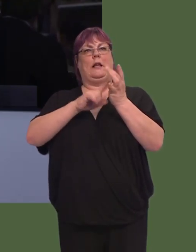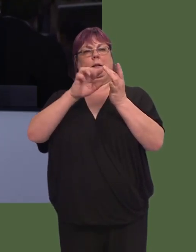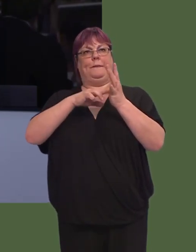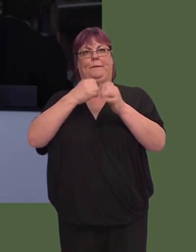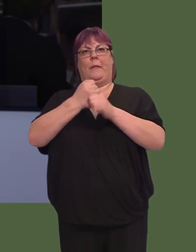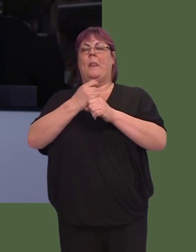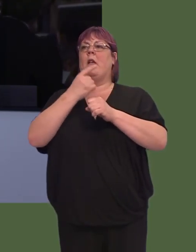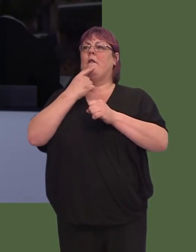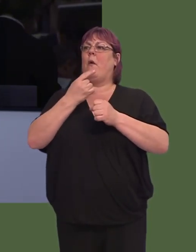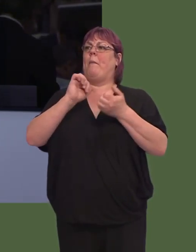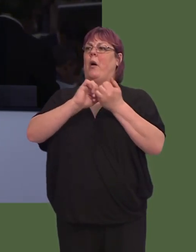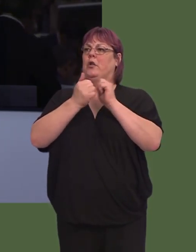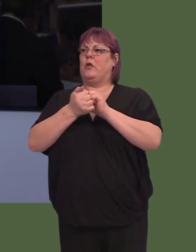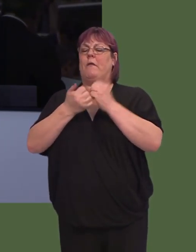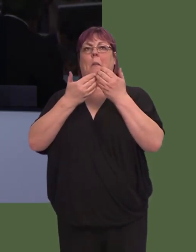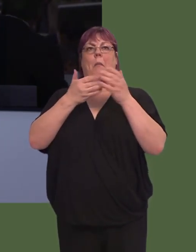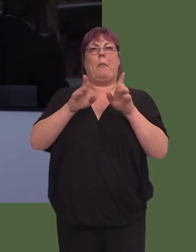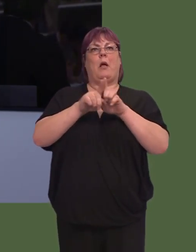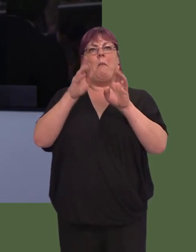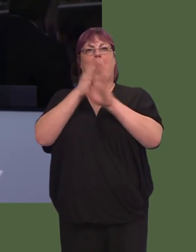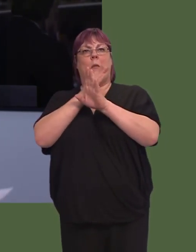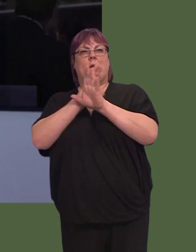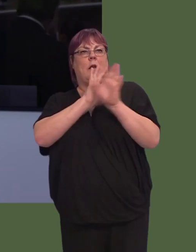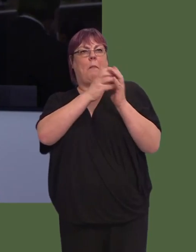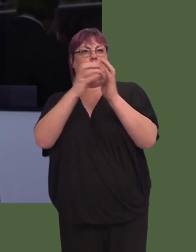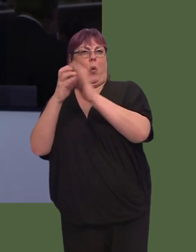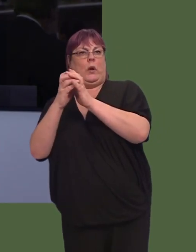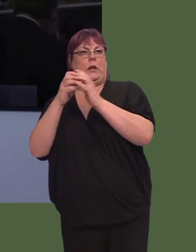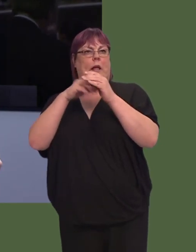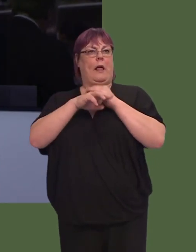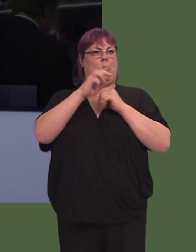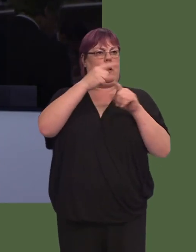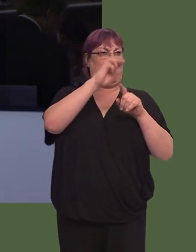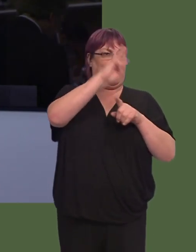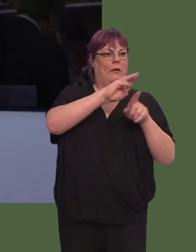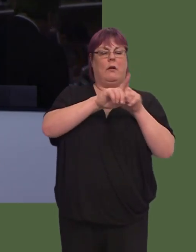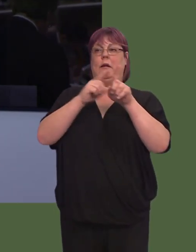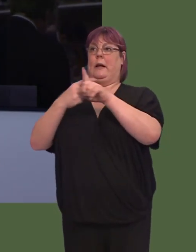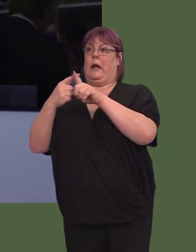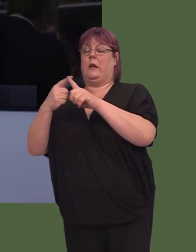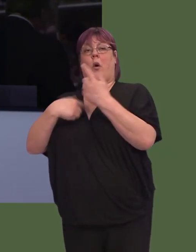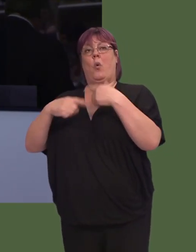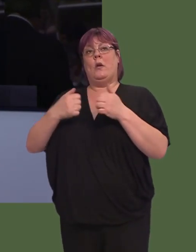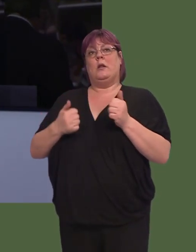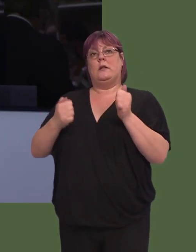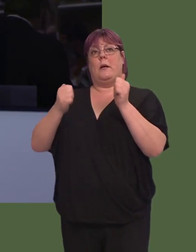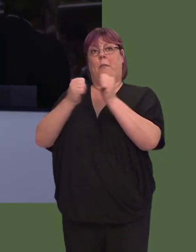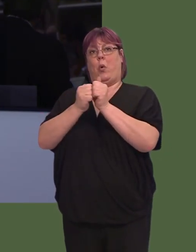and private sector bodies on both sides of the border. Clearly, we also support the proposals within that.